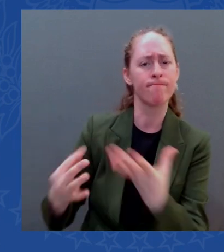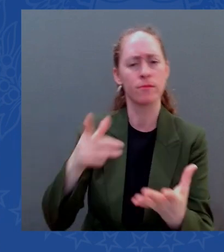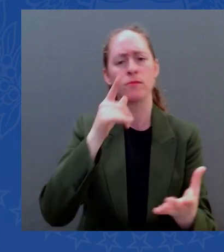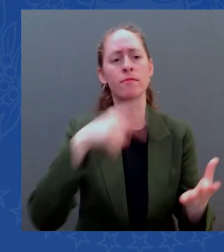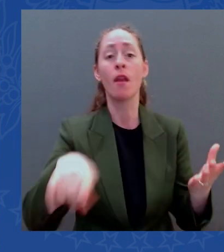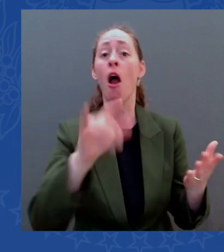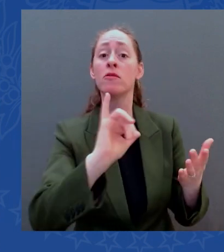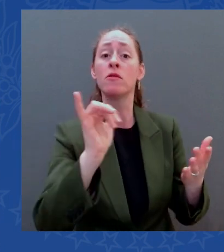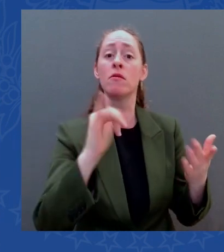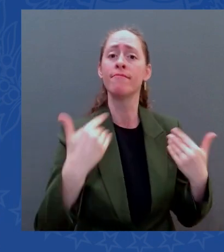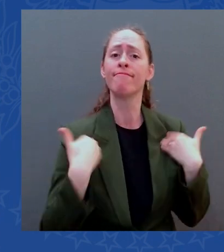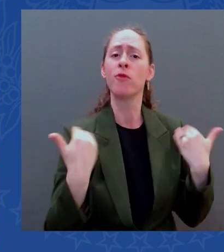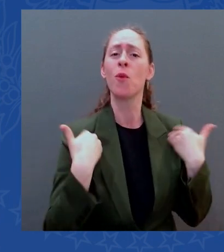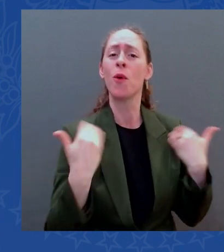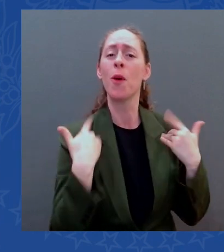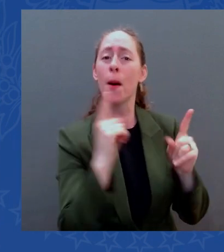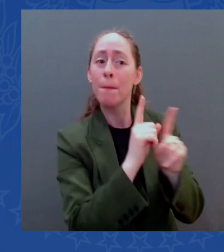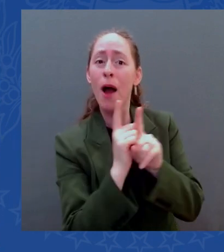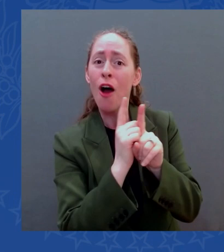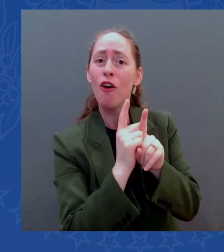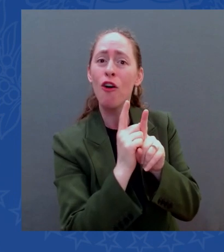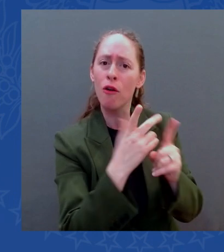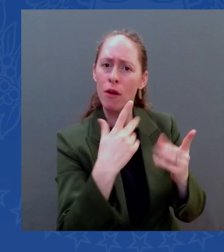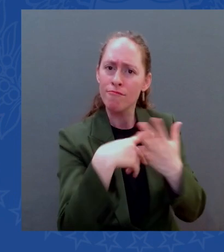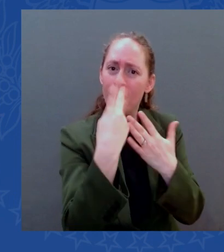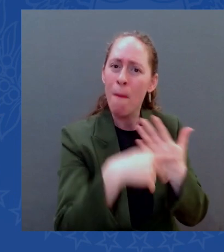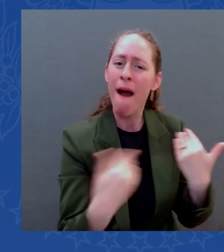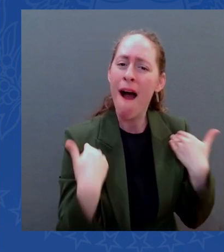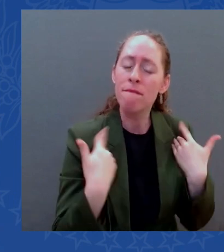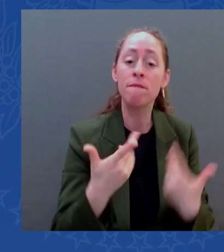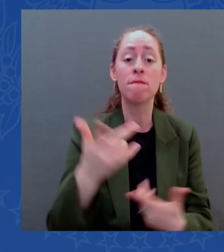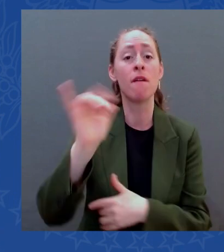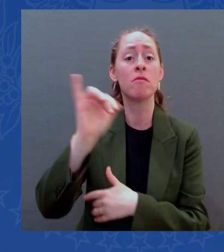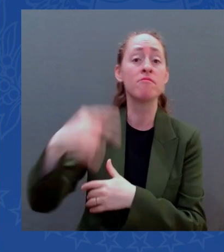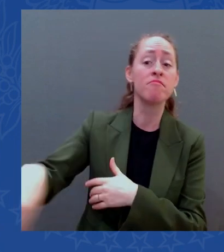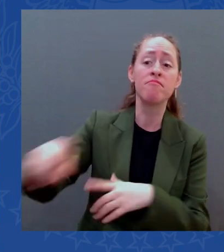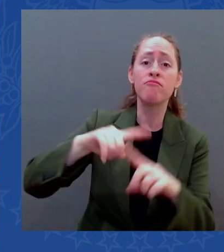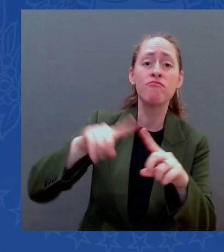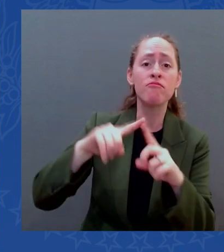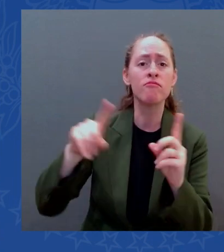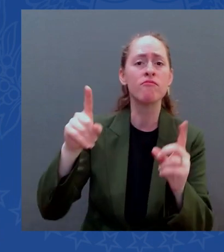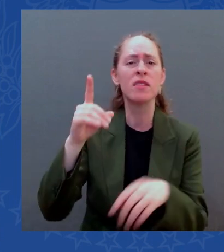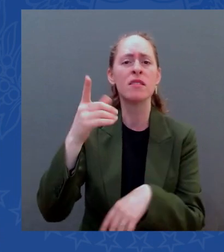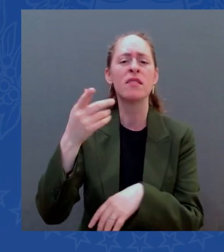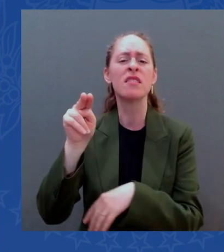Donating to veterans' hospitals, community colleges, and other vital institutions all across Western Florida,